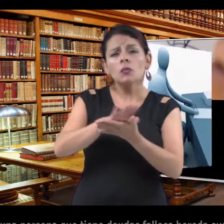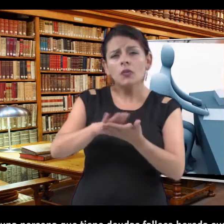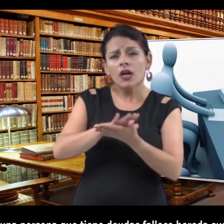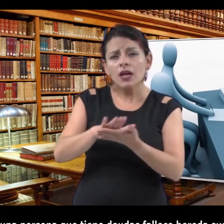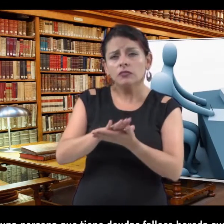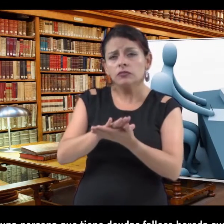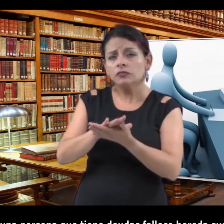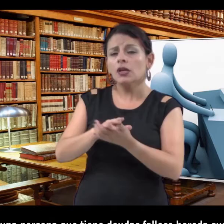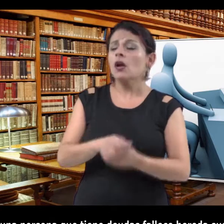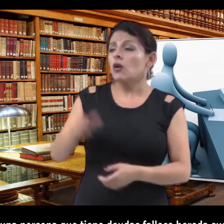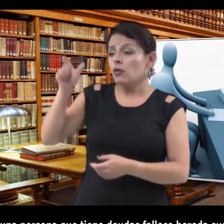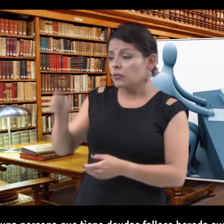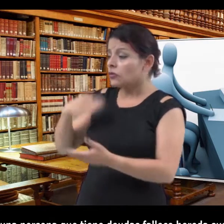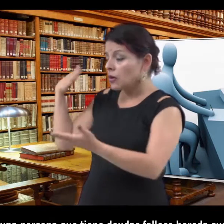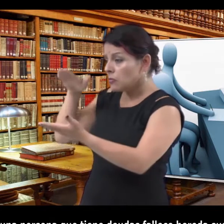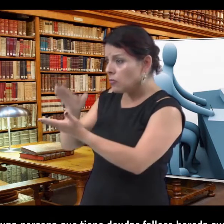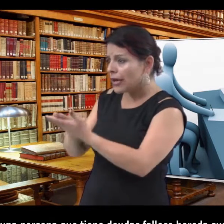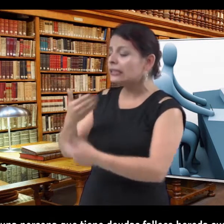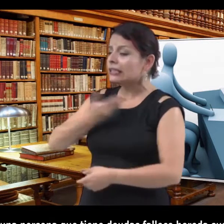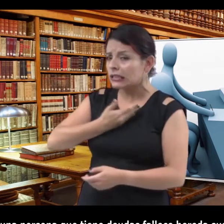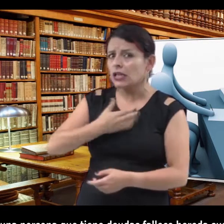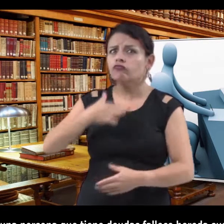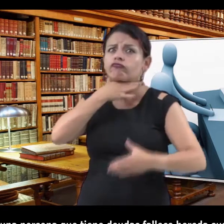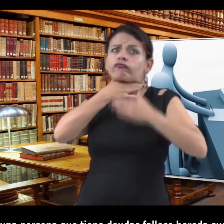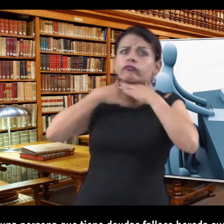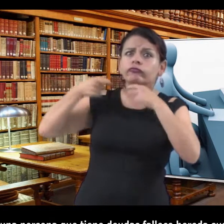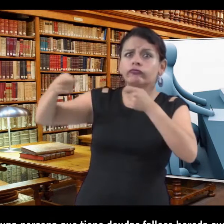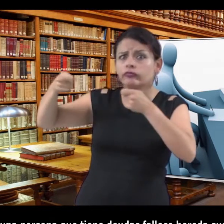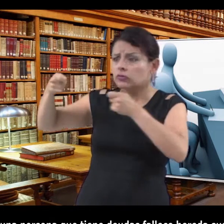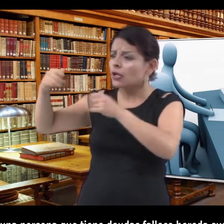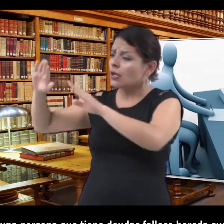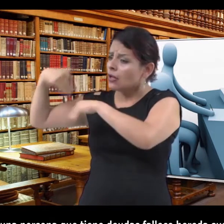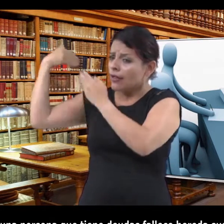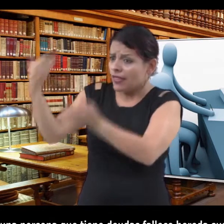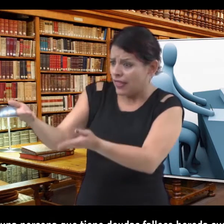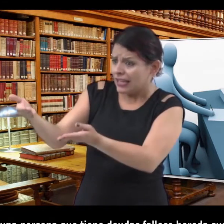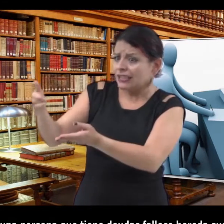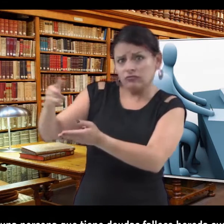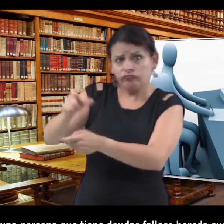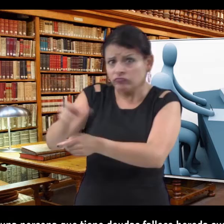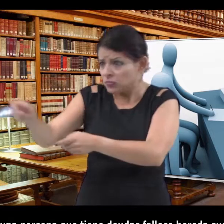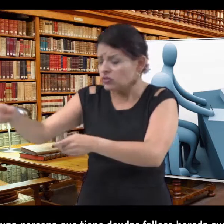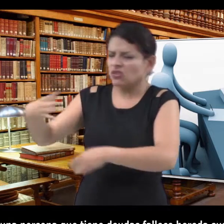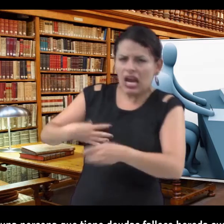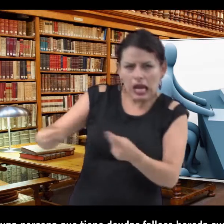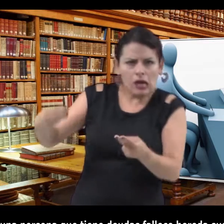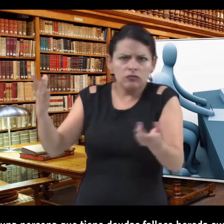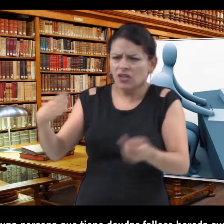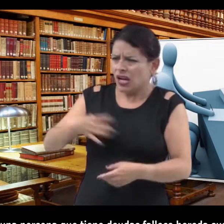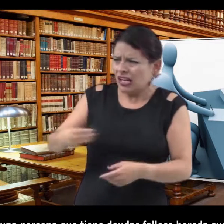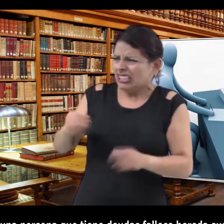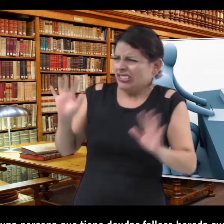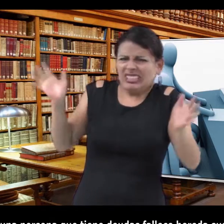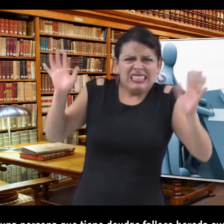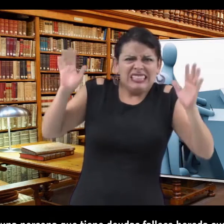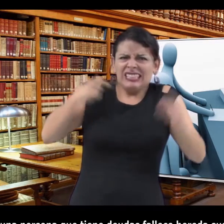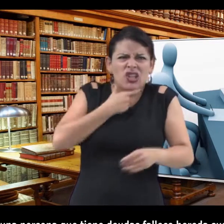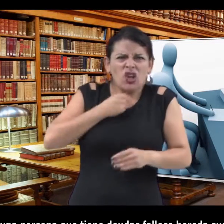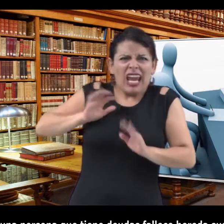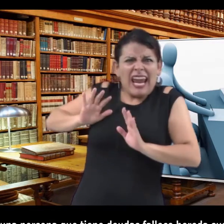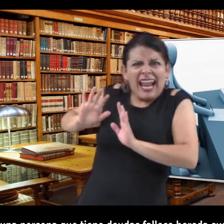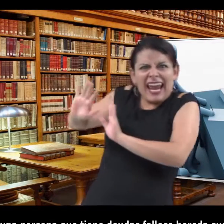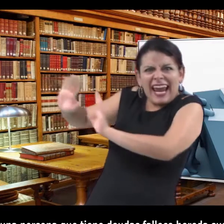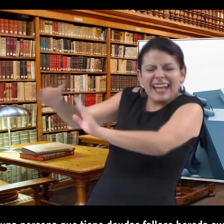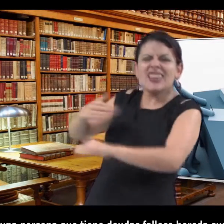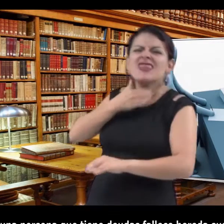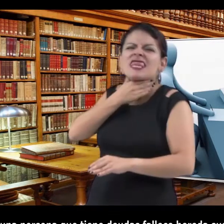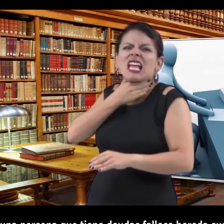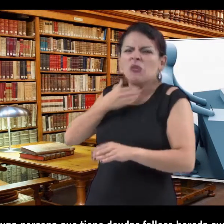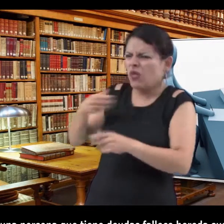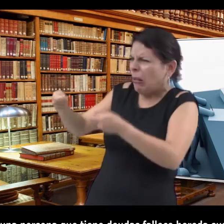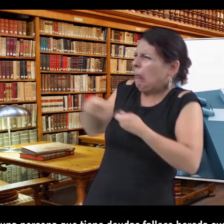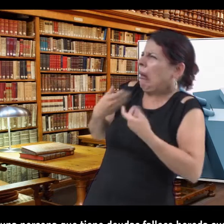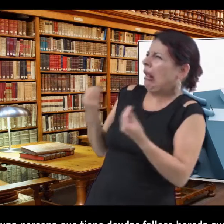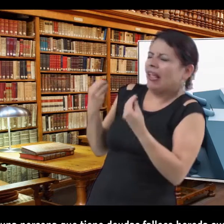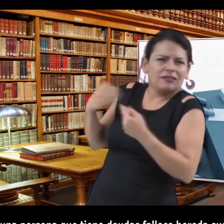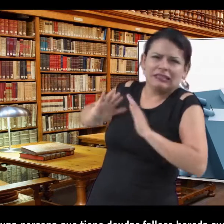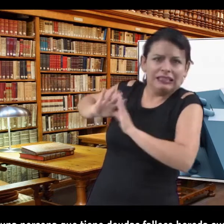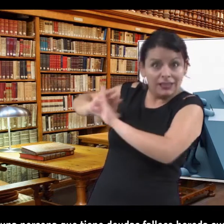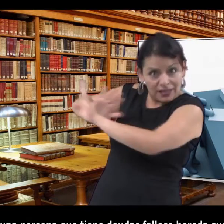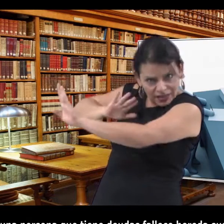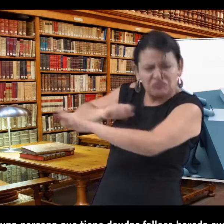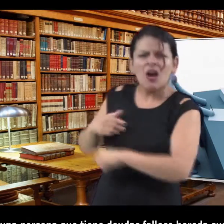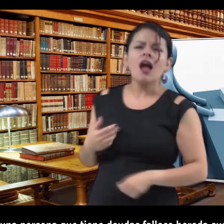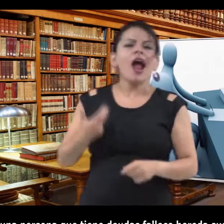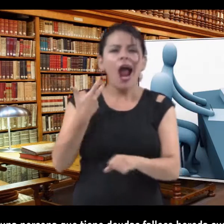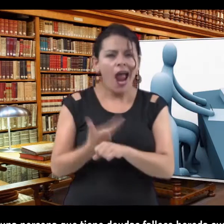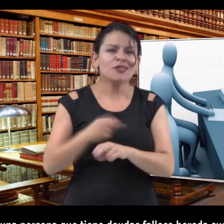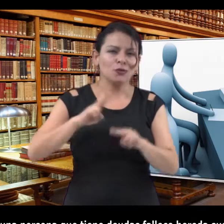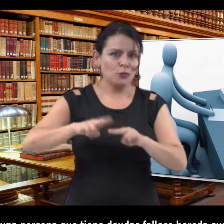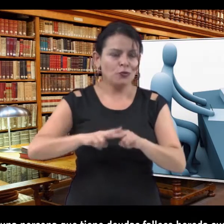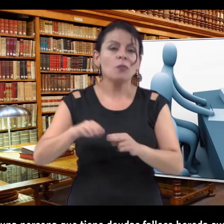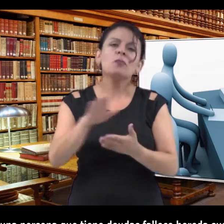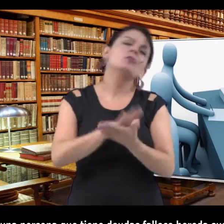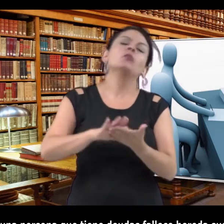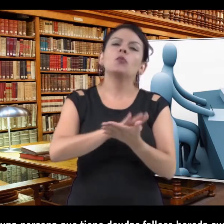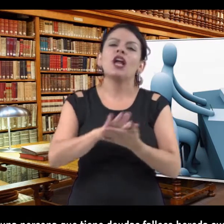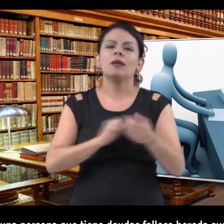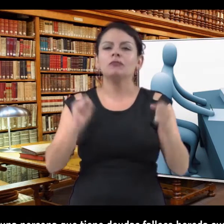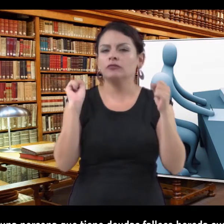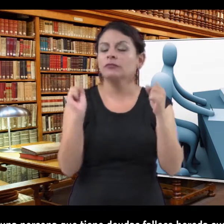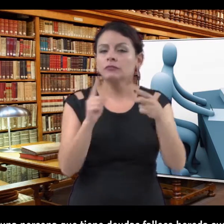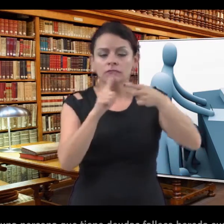However, if someone dies and inherits their debts to their heirs and they do not want to receive them, there is a solution.